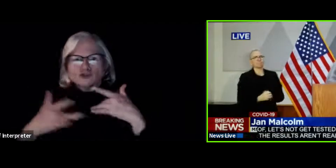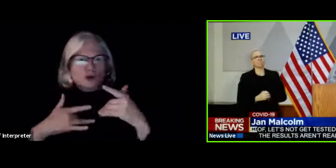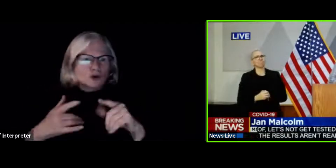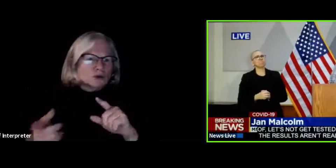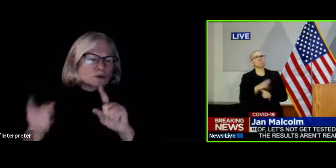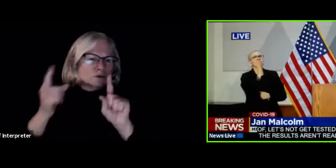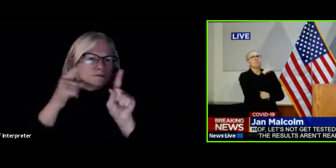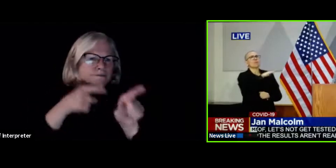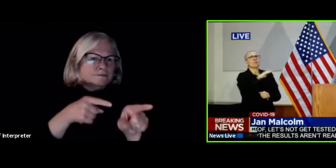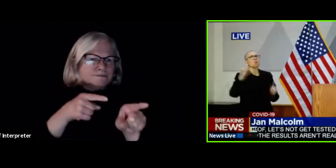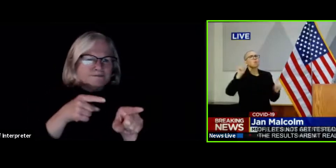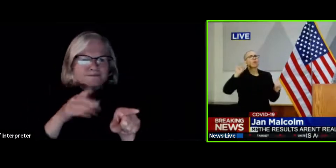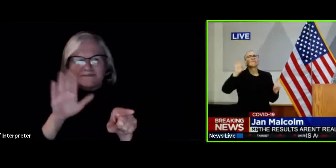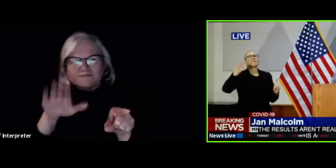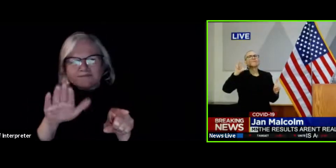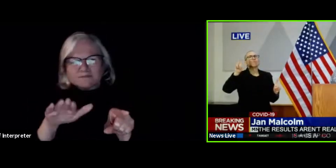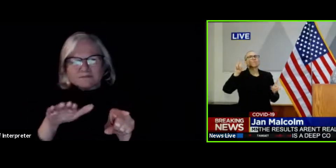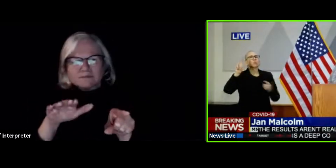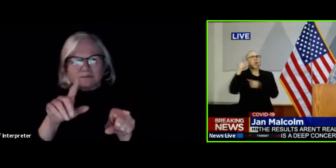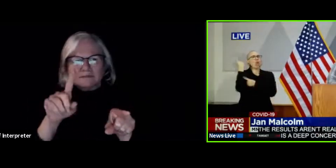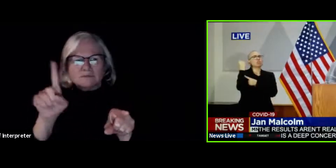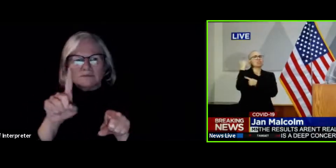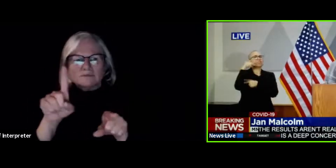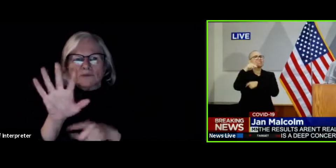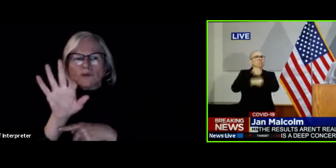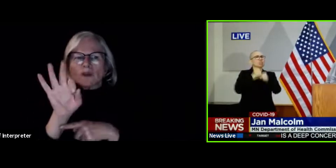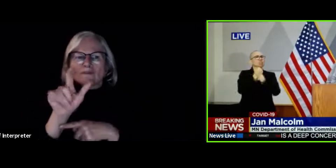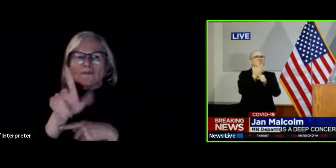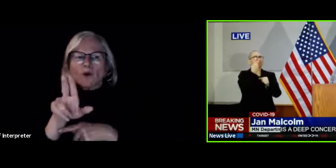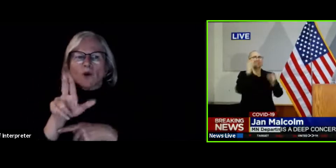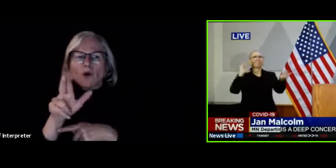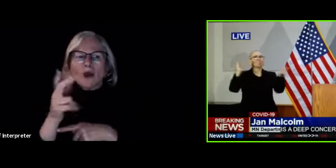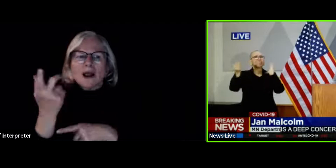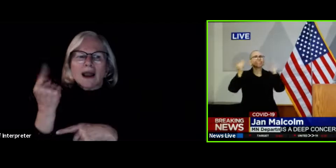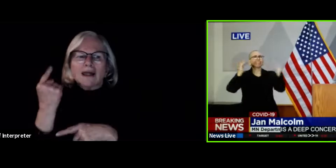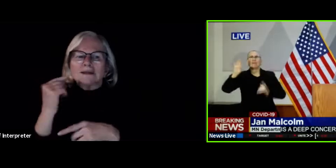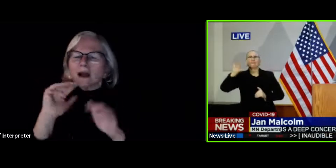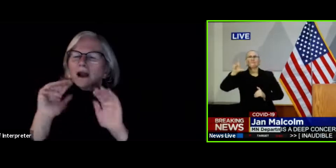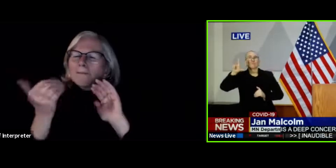≫ YOU KNOW, THAT'S A GREAT QUESTION, I DIDN'T GET THE FLU